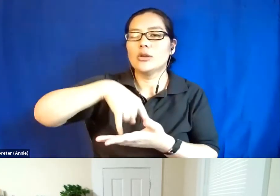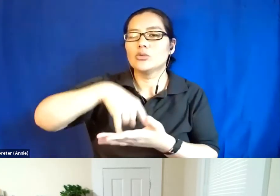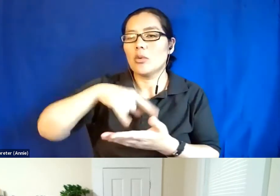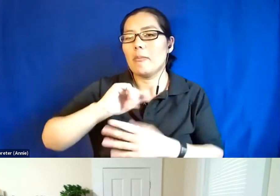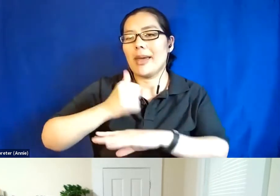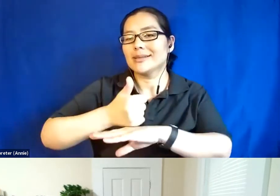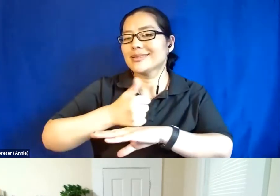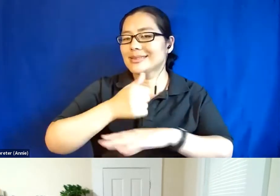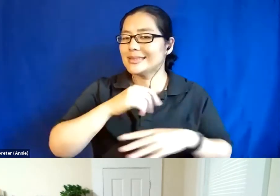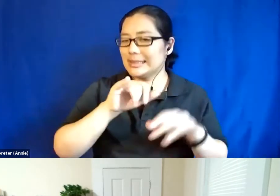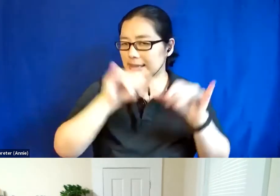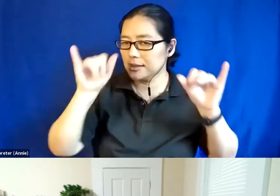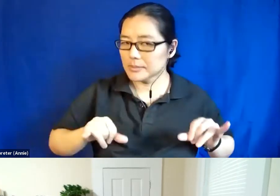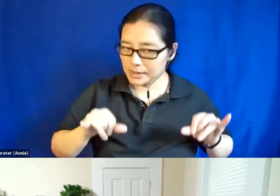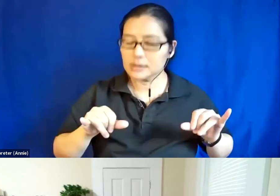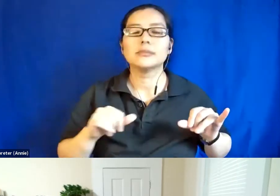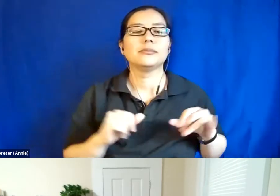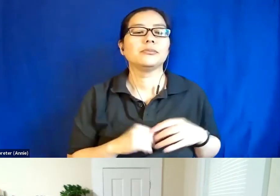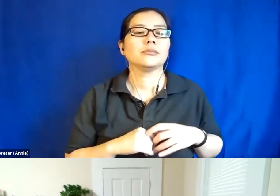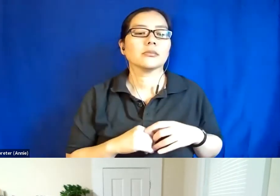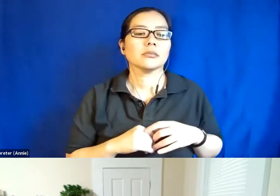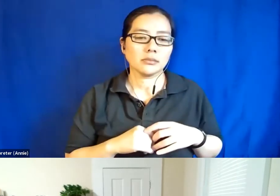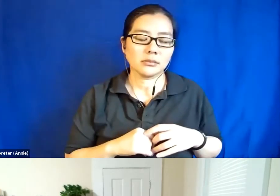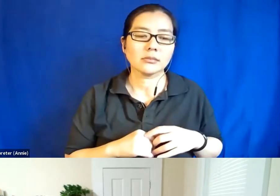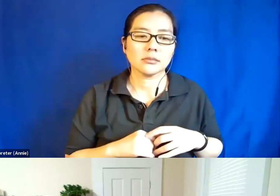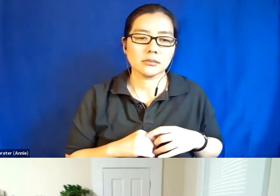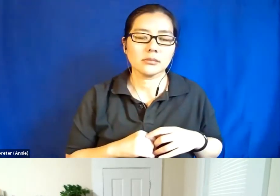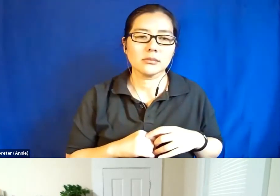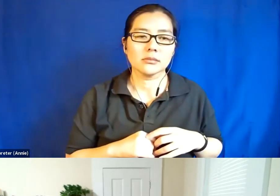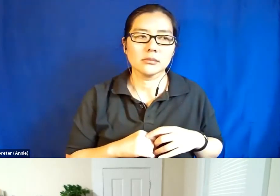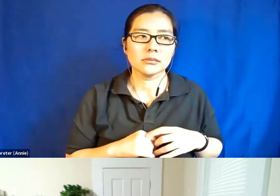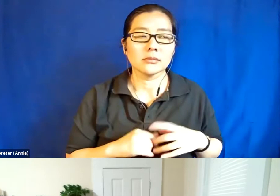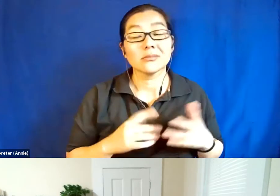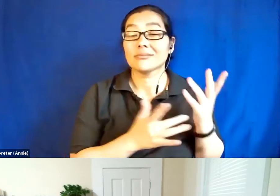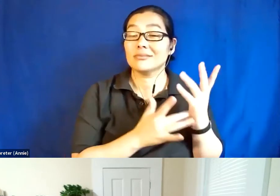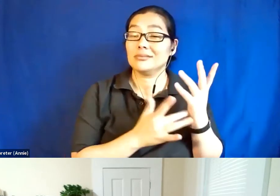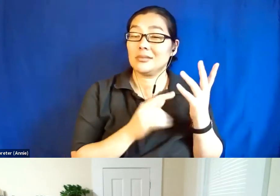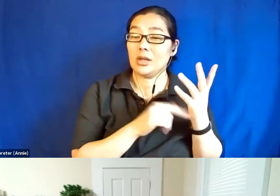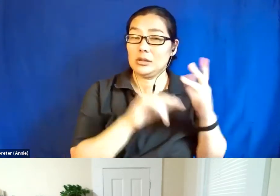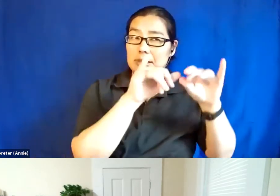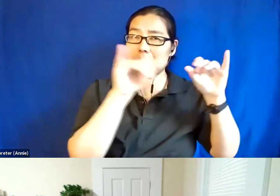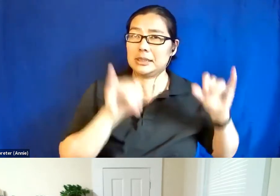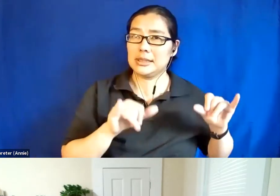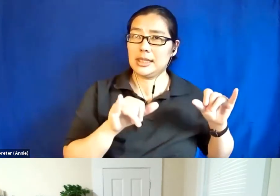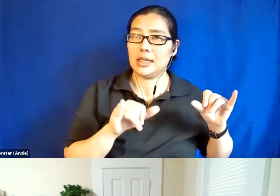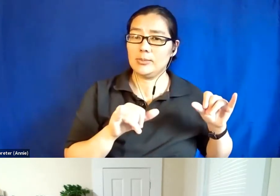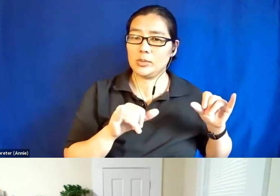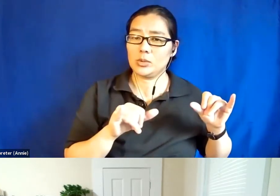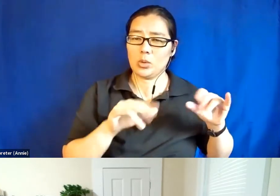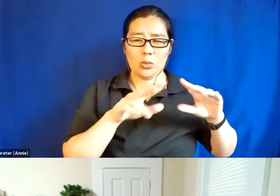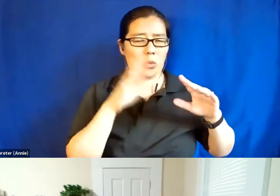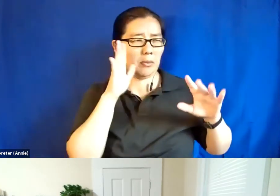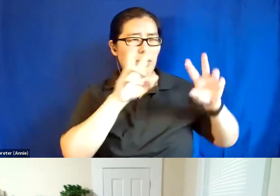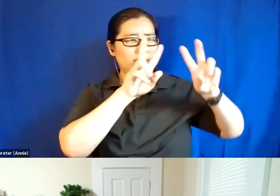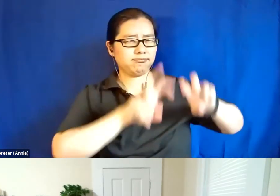really if we're talking about technology to be systems we're looking at translation as a